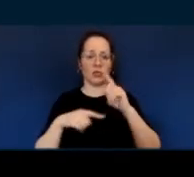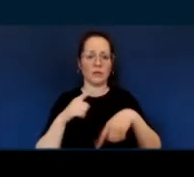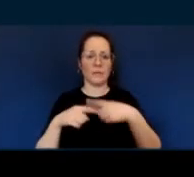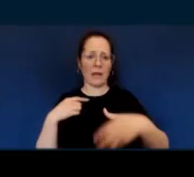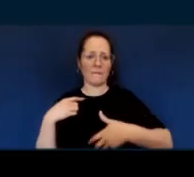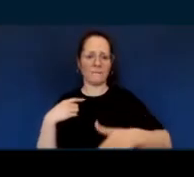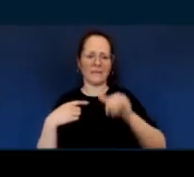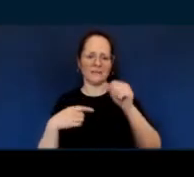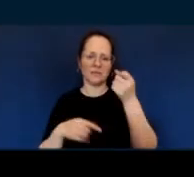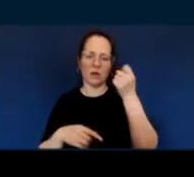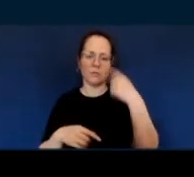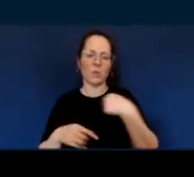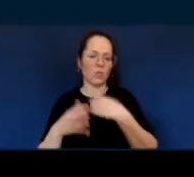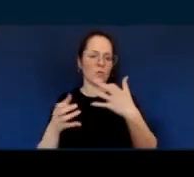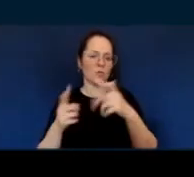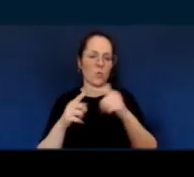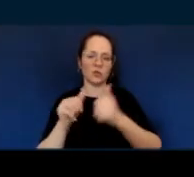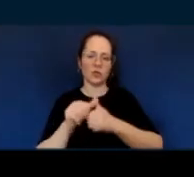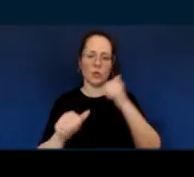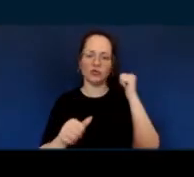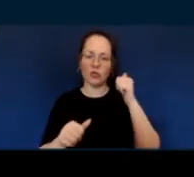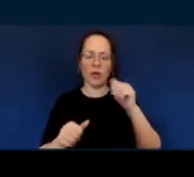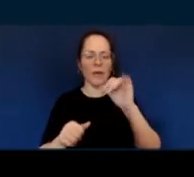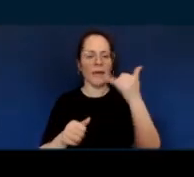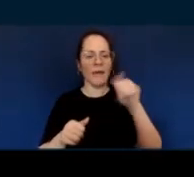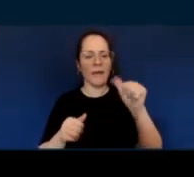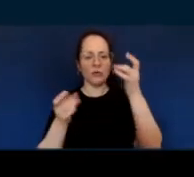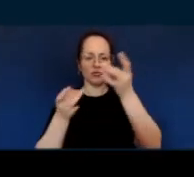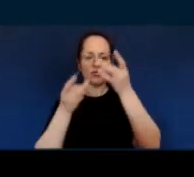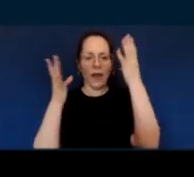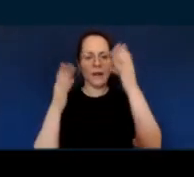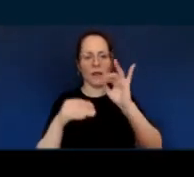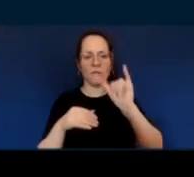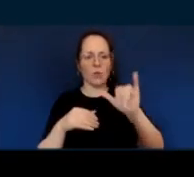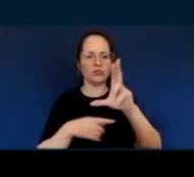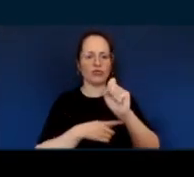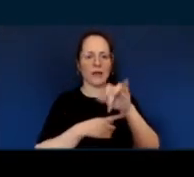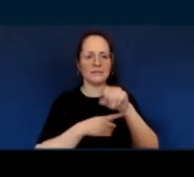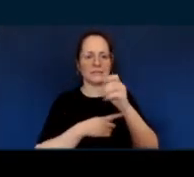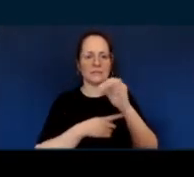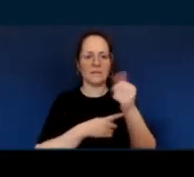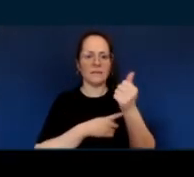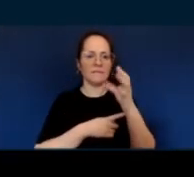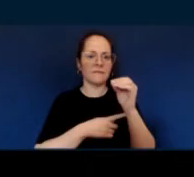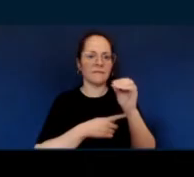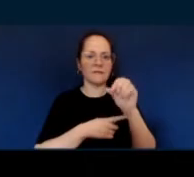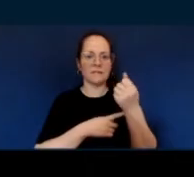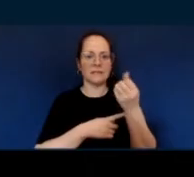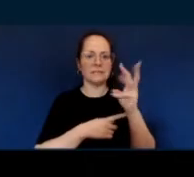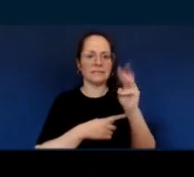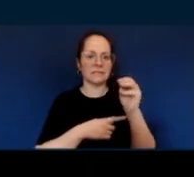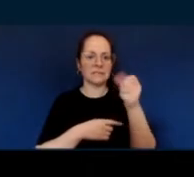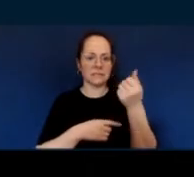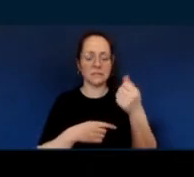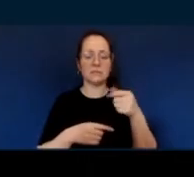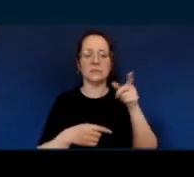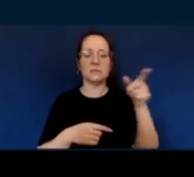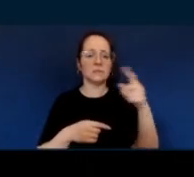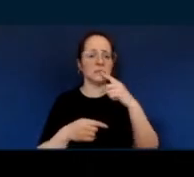VOID TRAGEDIES LIKE CRISIS OF THE 50S AND 60S BUT AS [INDISCERNIBLE] POINTS OUT IN THE BOOK DOING HARM THERE'S A